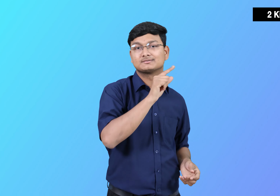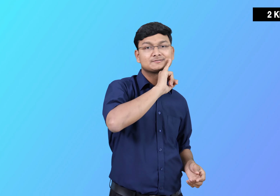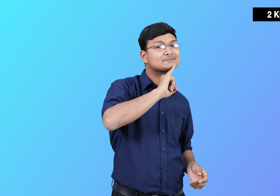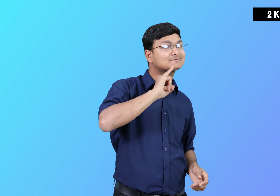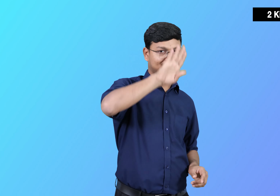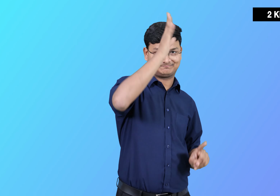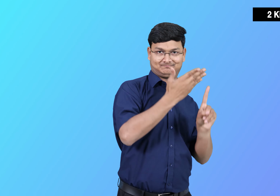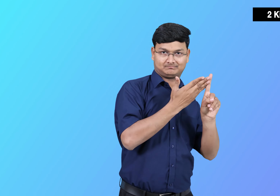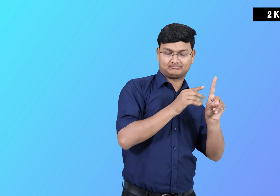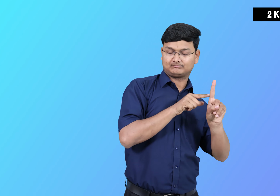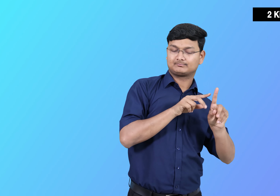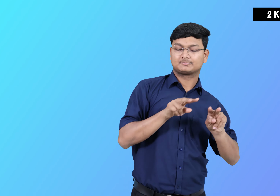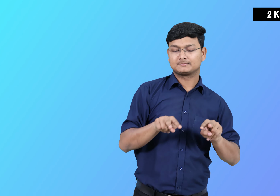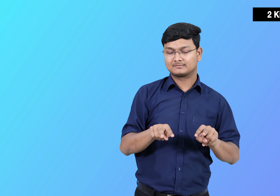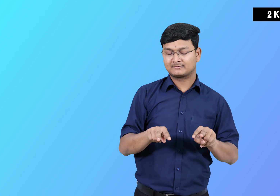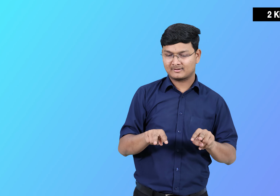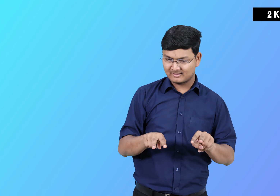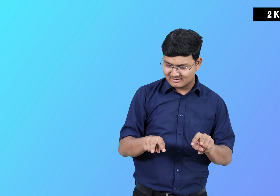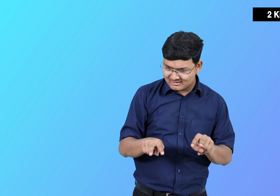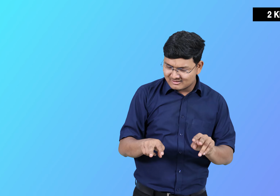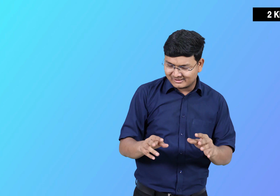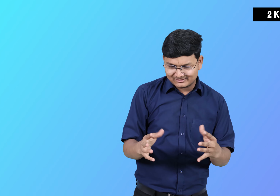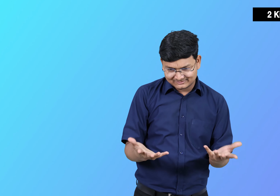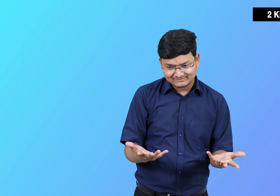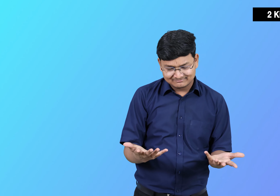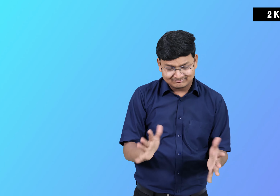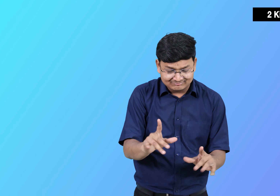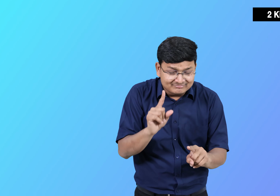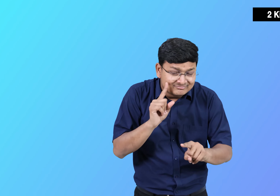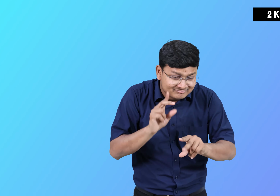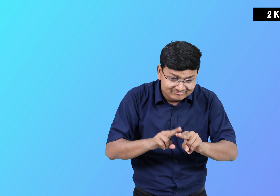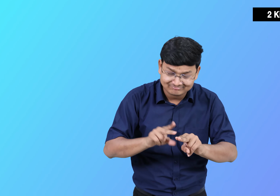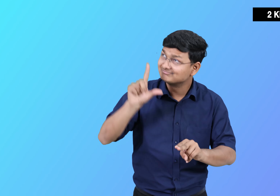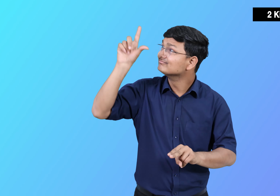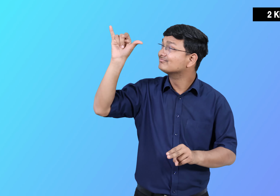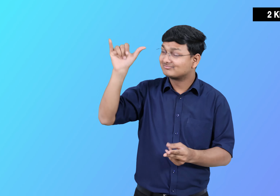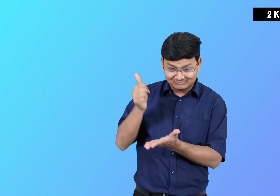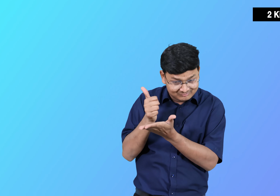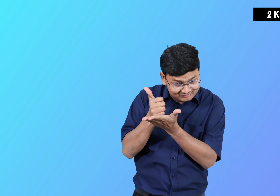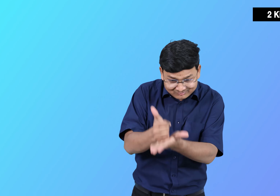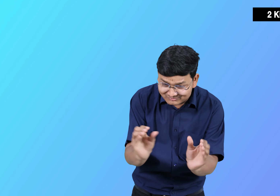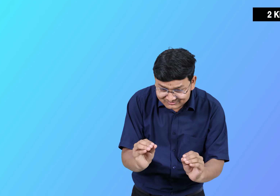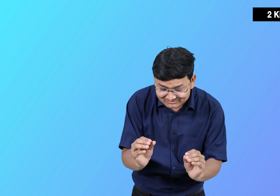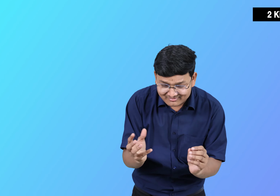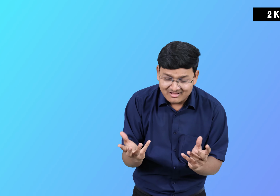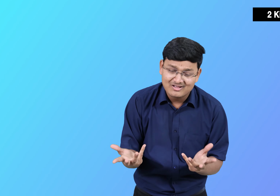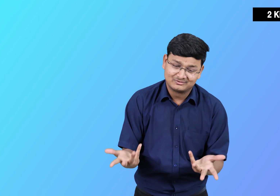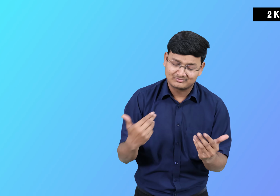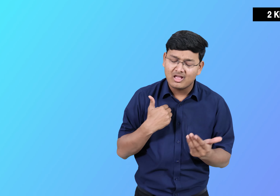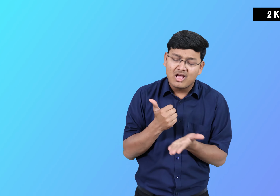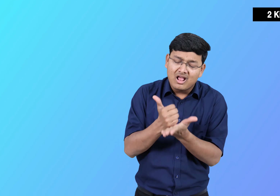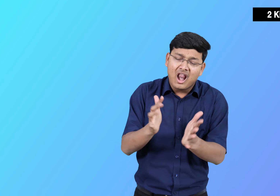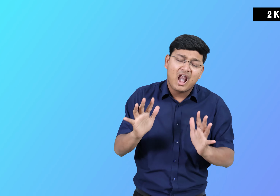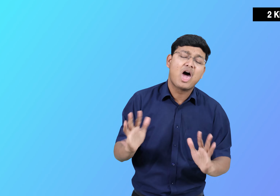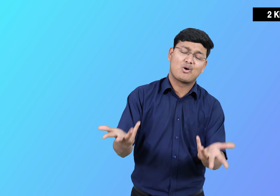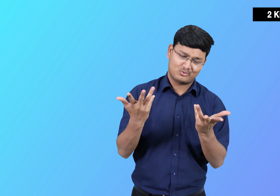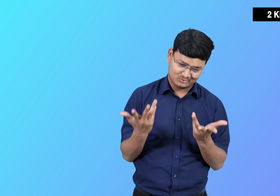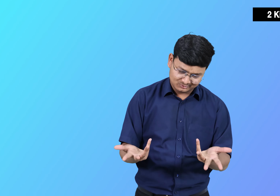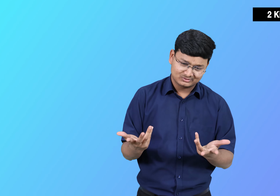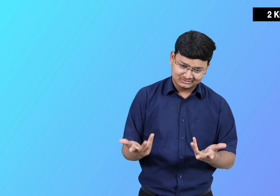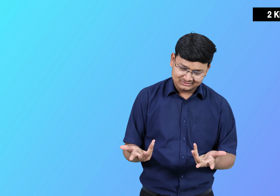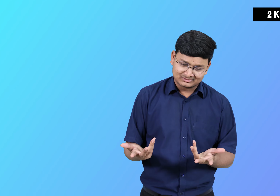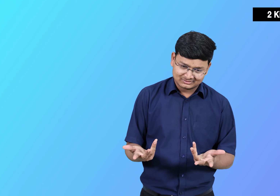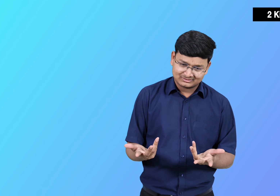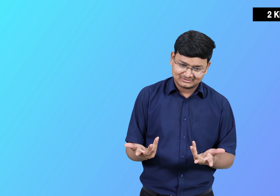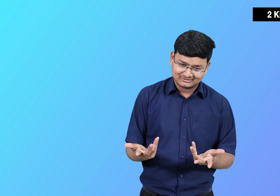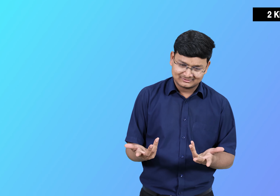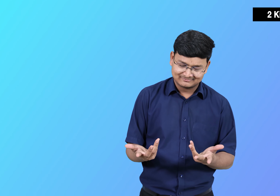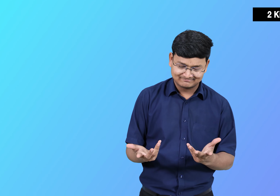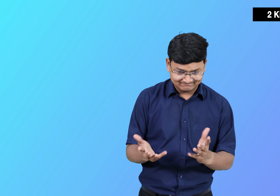The king of Israel said, “If the LORD does not help you, how can I help you?